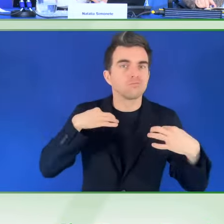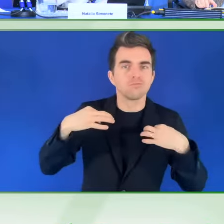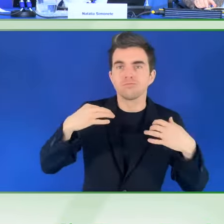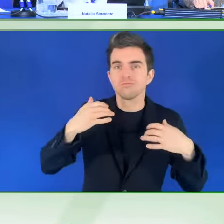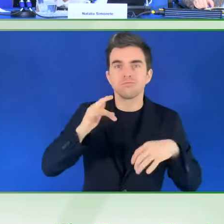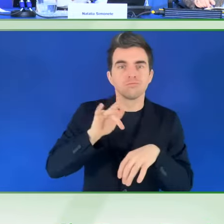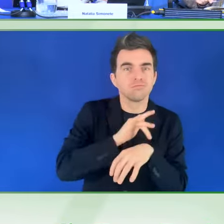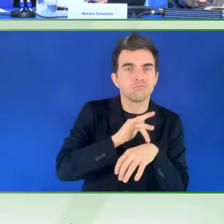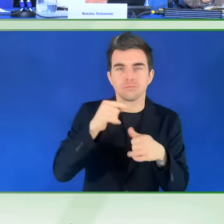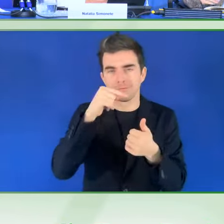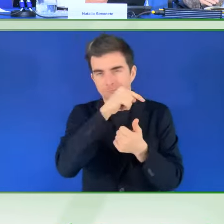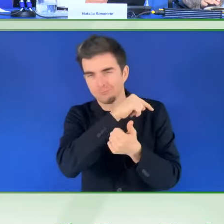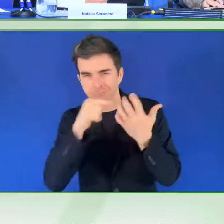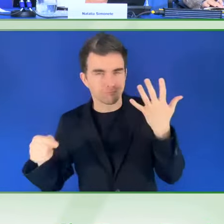and cultural projects.